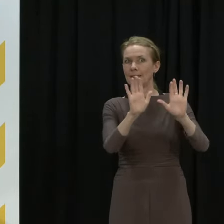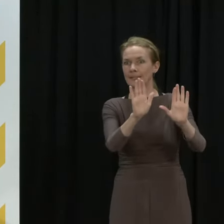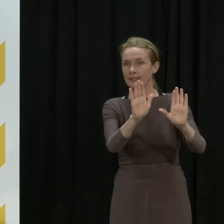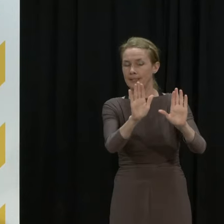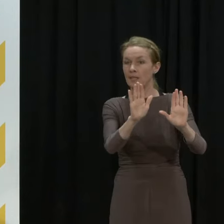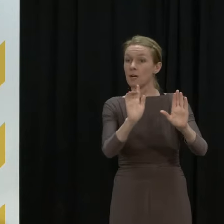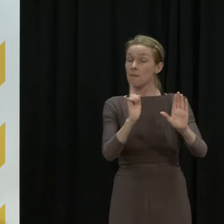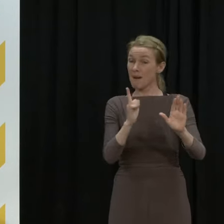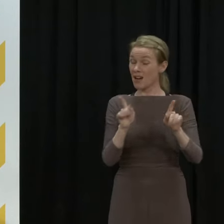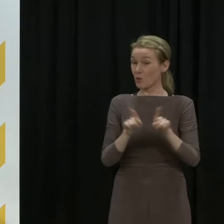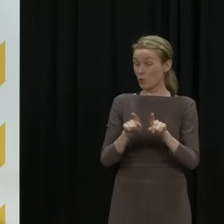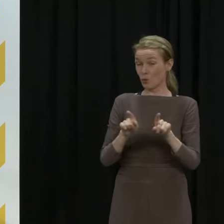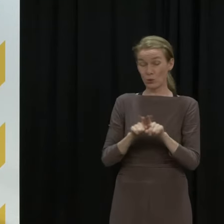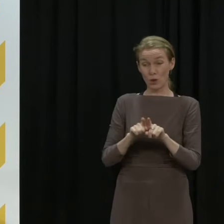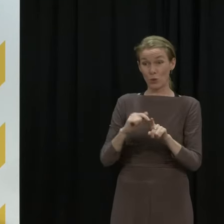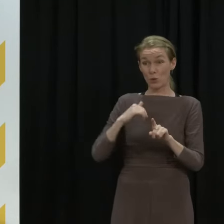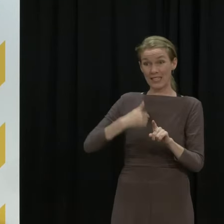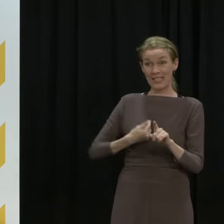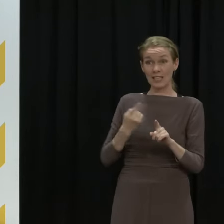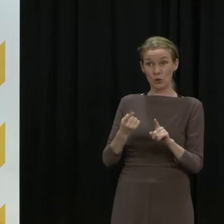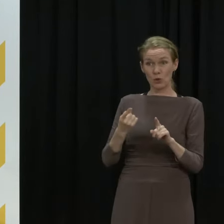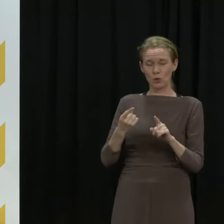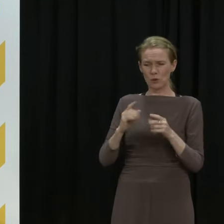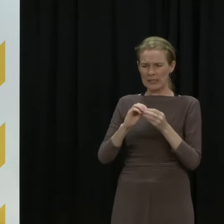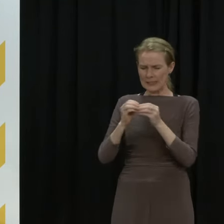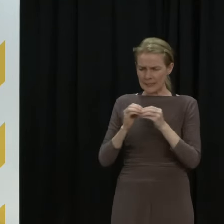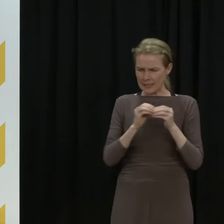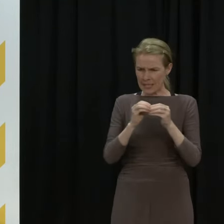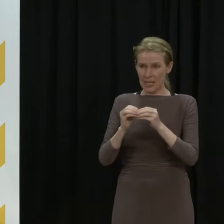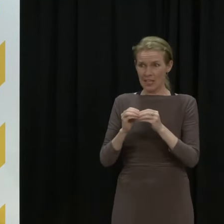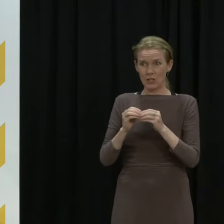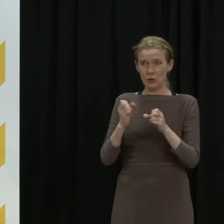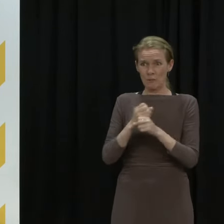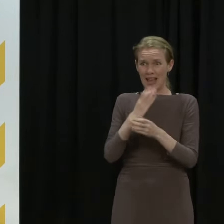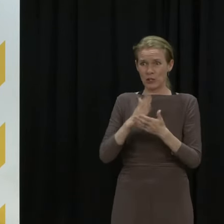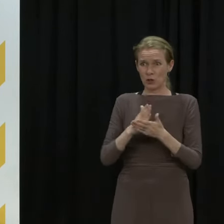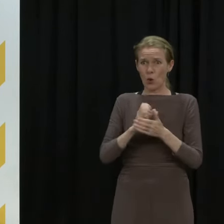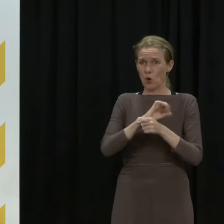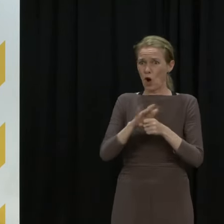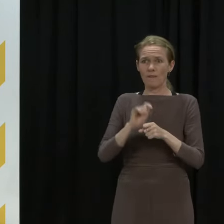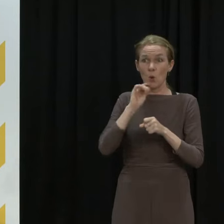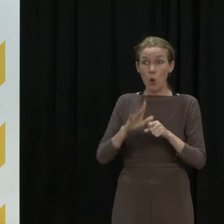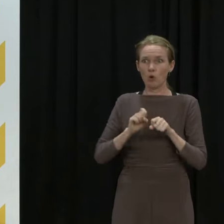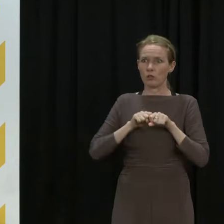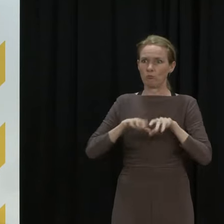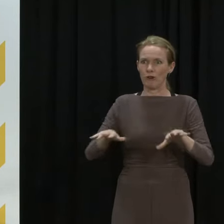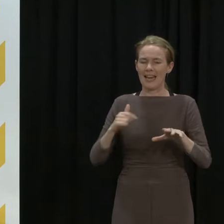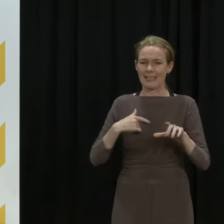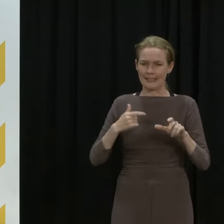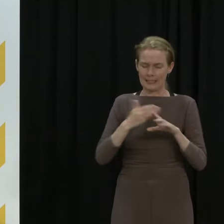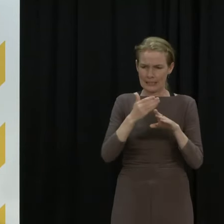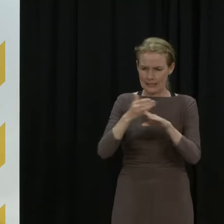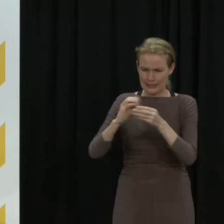country more quickly. But we